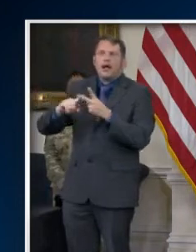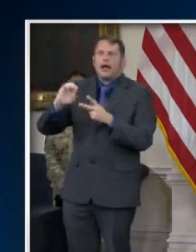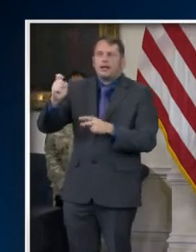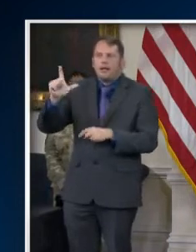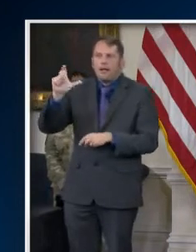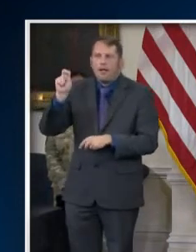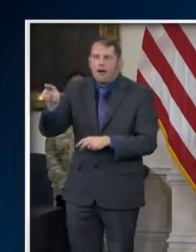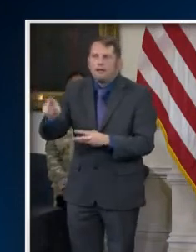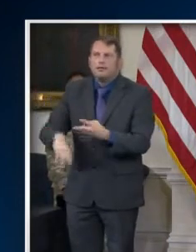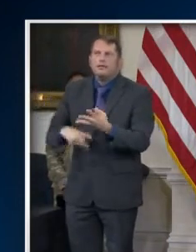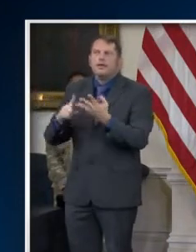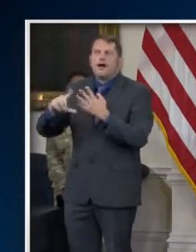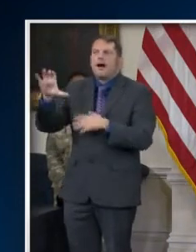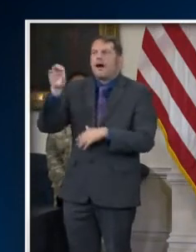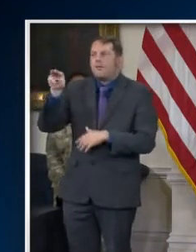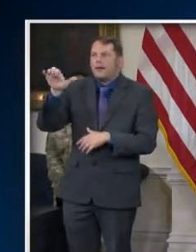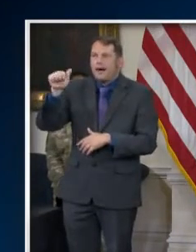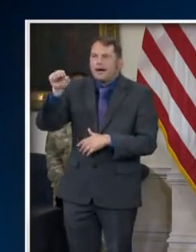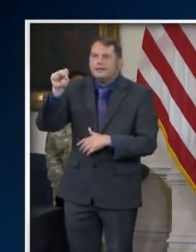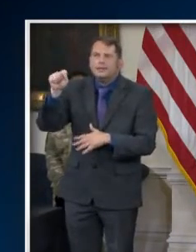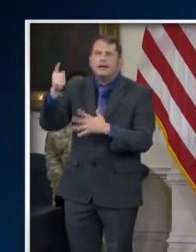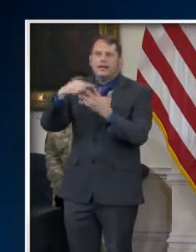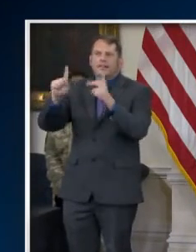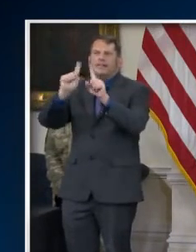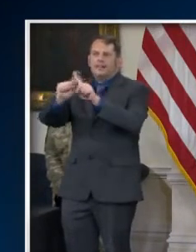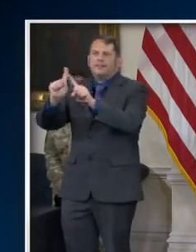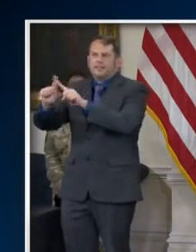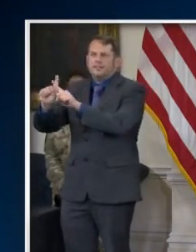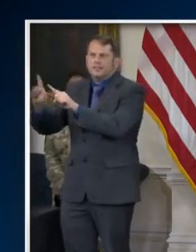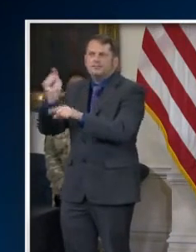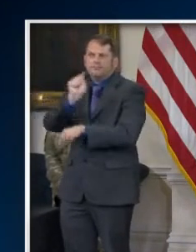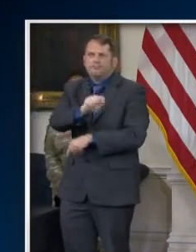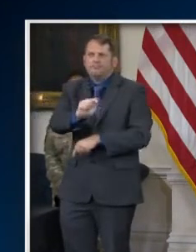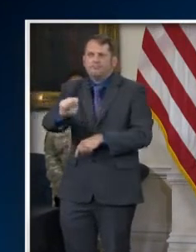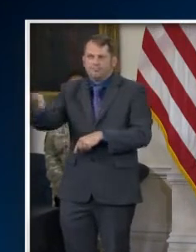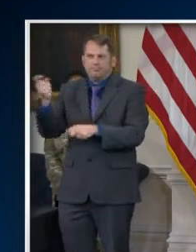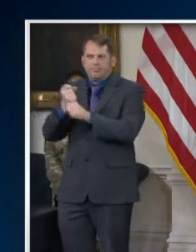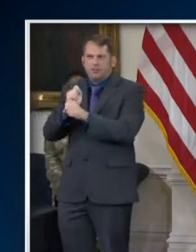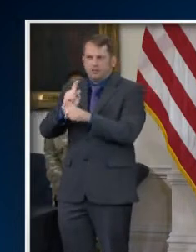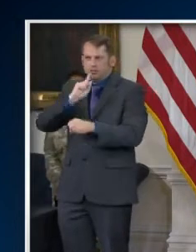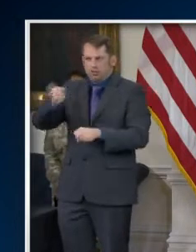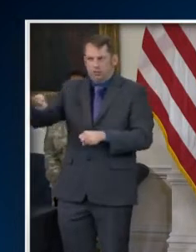SOUTHWEST AIRLINES, EXELON, COMCAST, AMAZON, AND MANY OTHERS